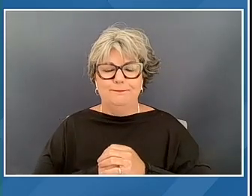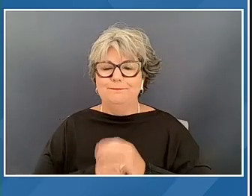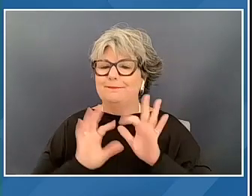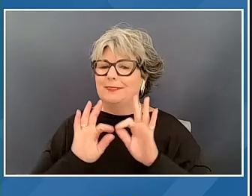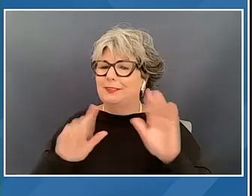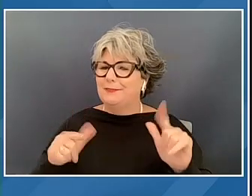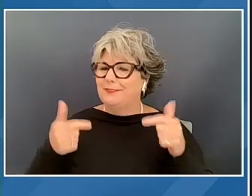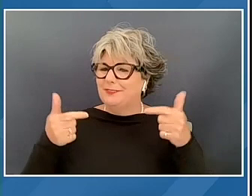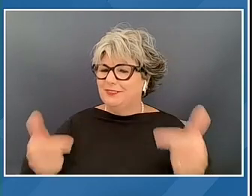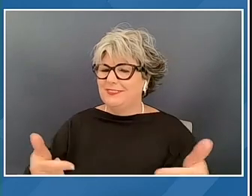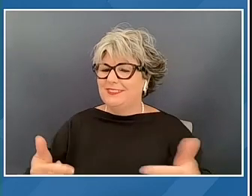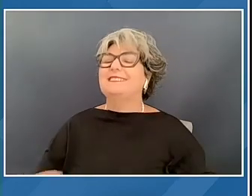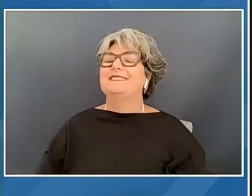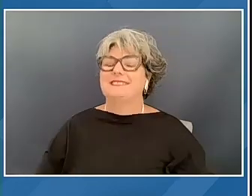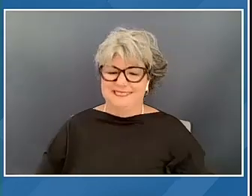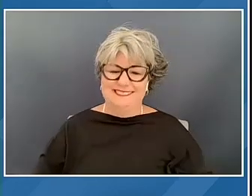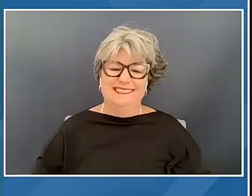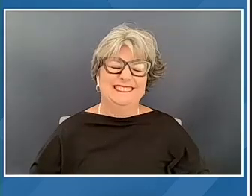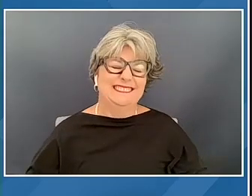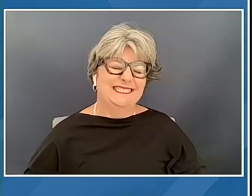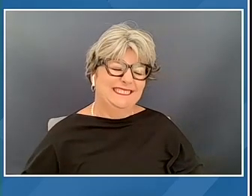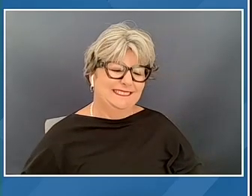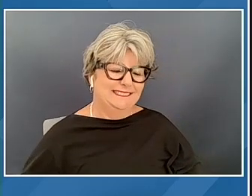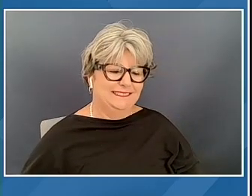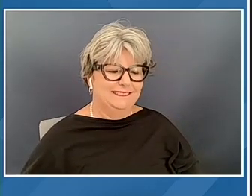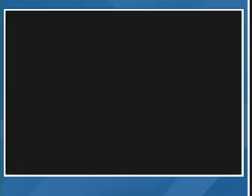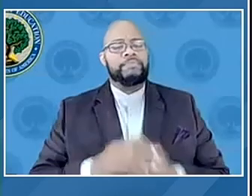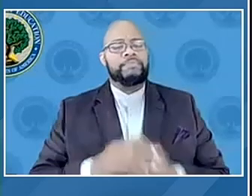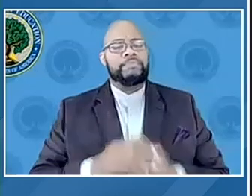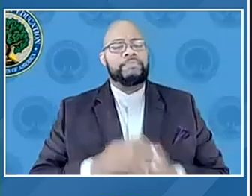Thank you, Richard. Next up is Angelika.